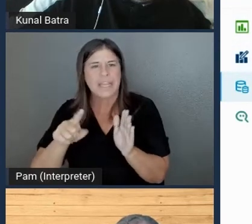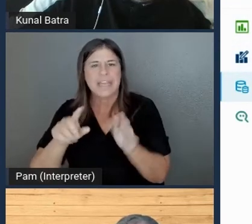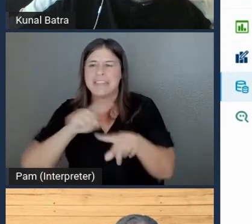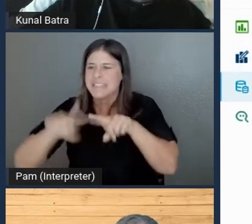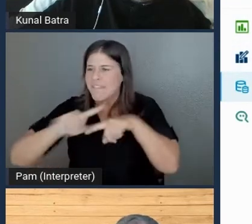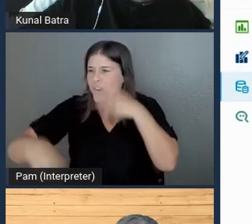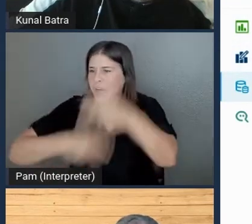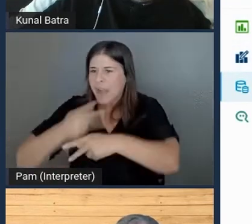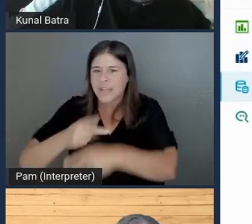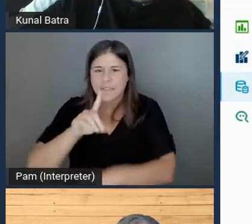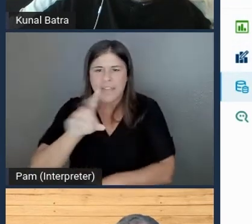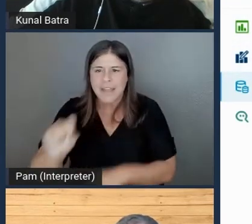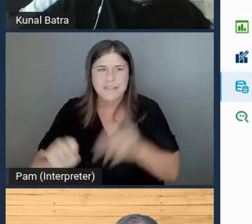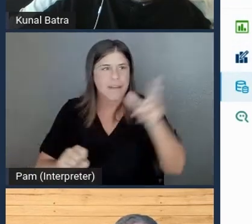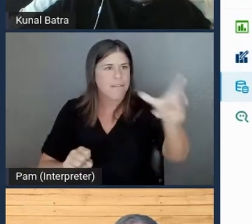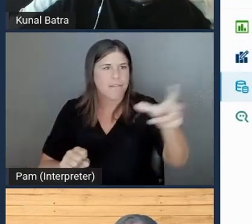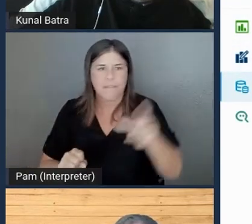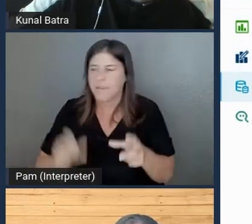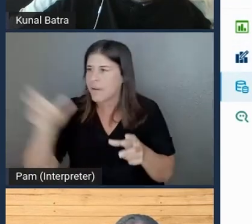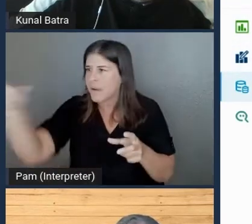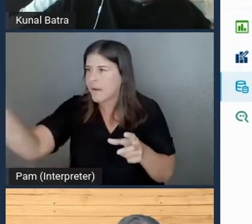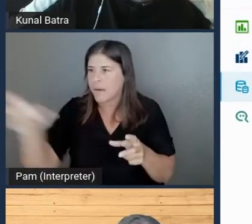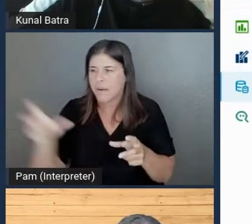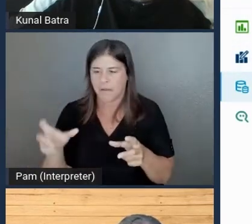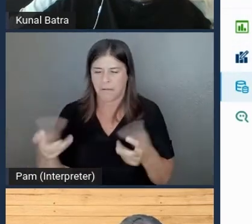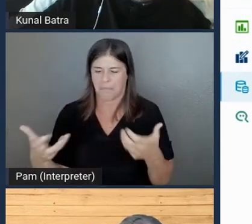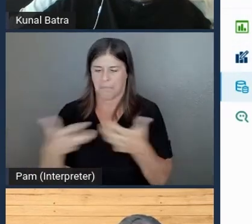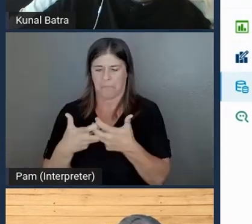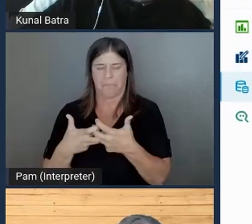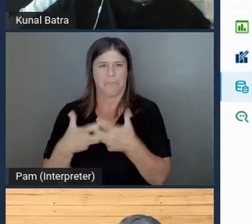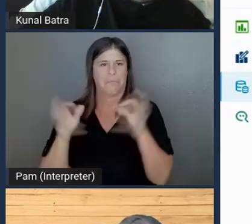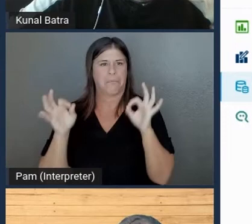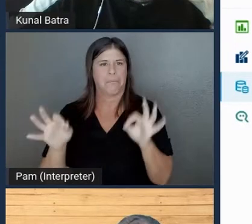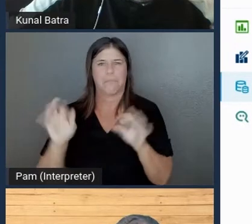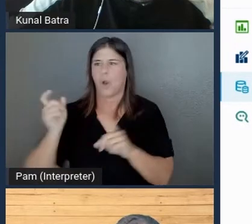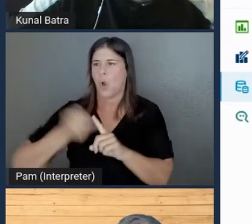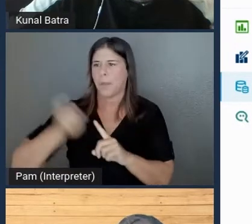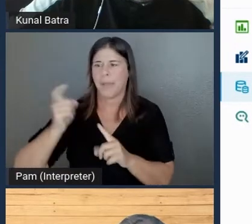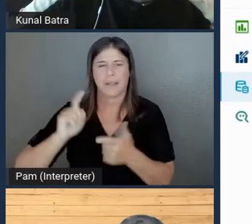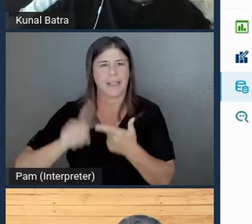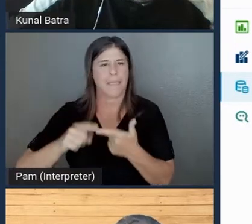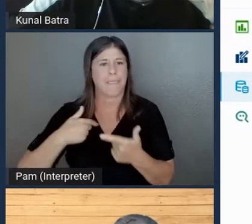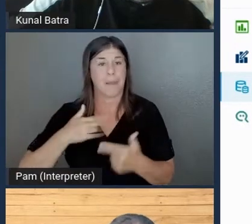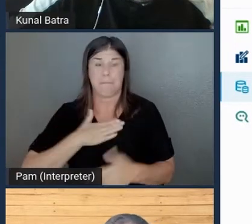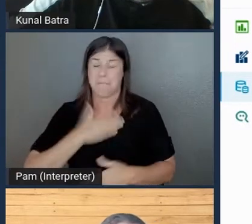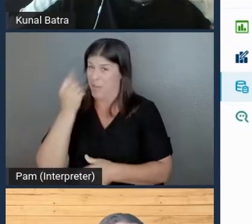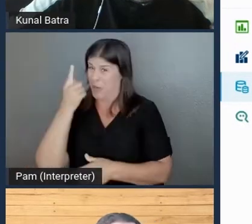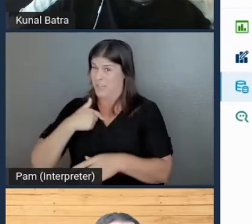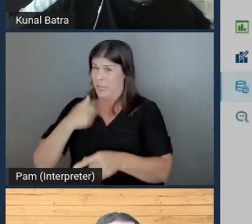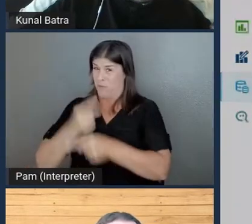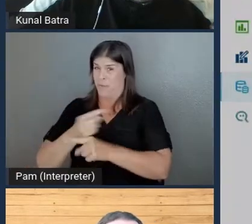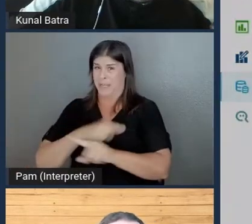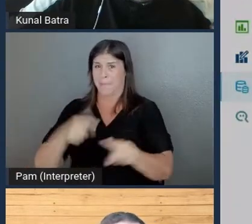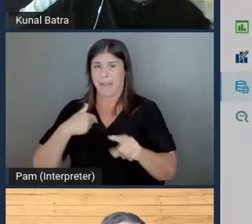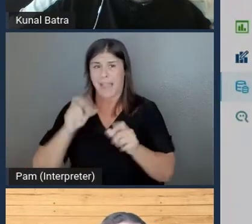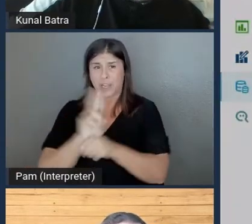from different sources, joining it together automatically. And then if I understand correctly, I can take that join data